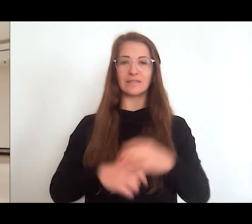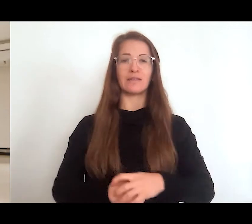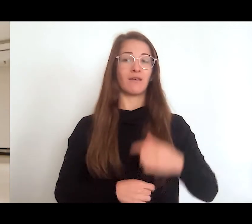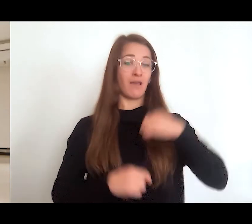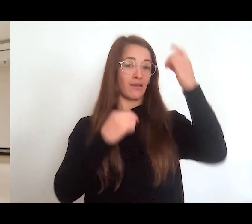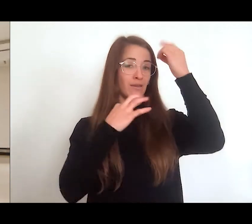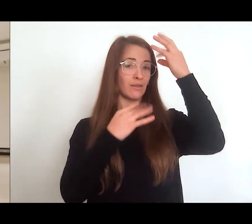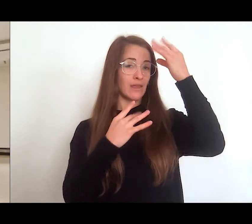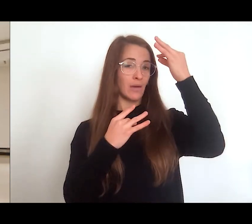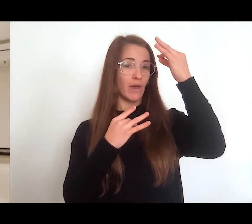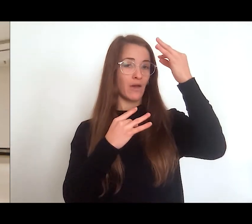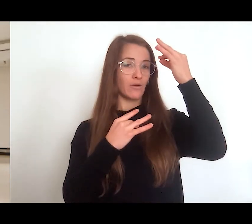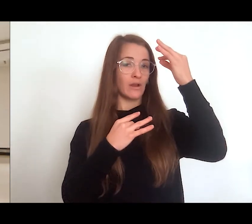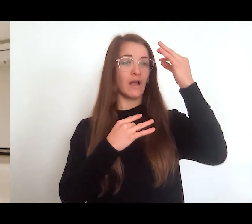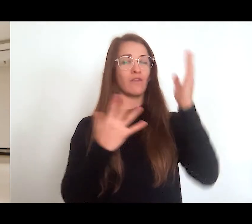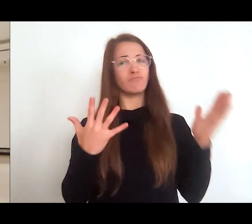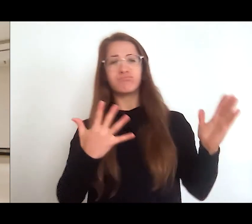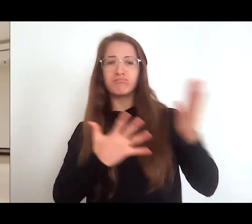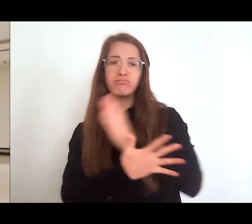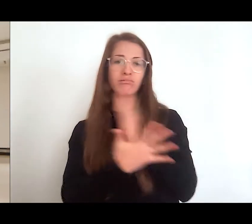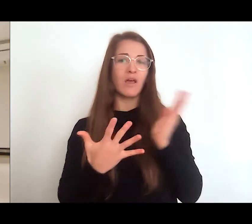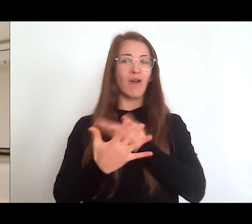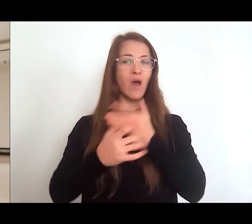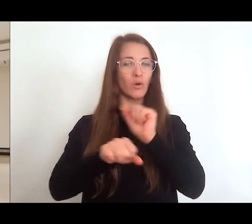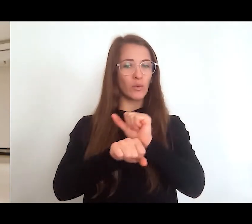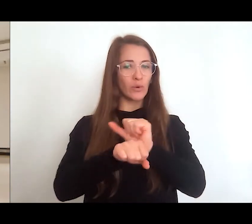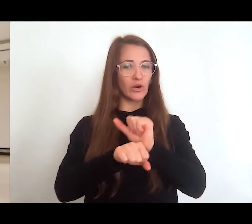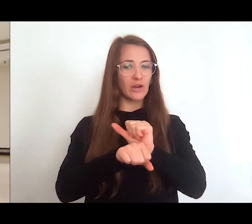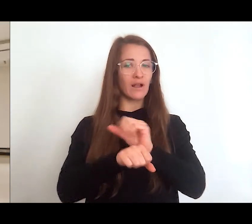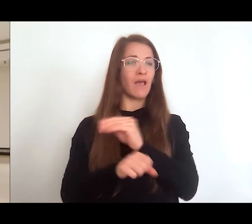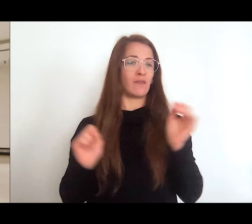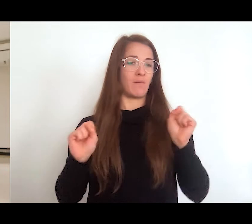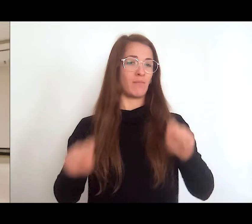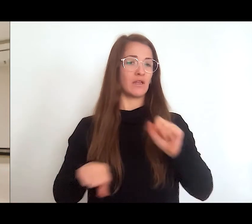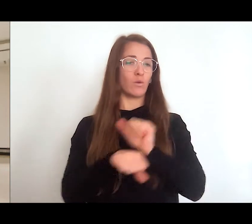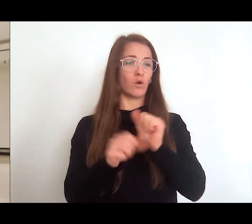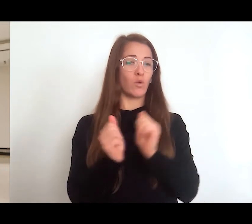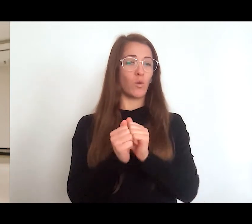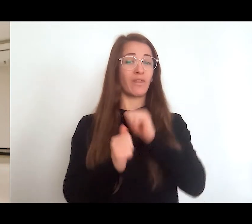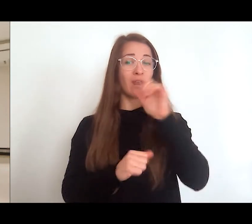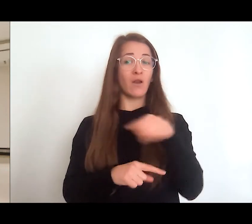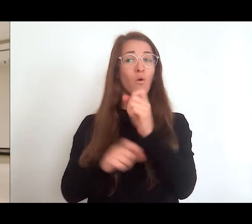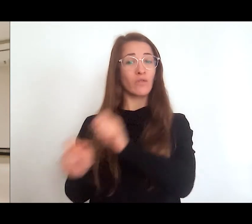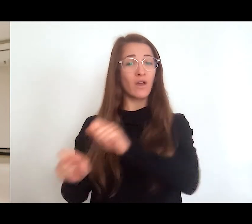SO WHEN I THINK ABOUT THE SCOPE OF WORK THAT WE DO, AND BEING